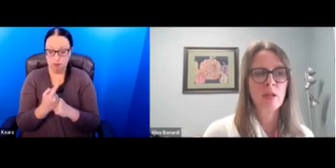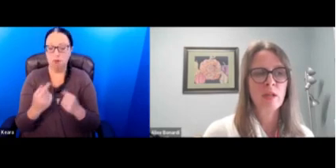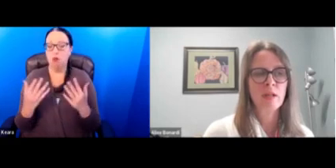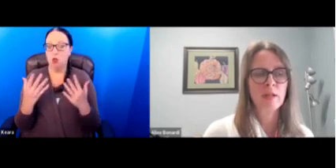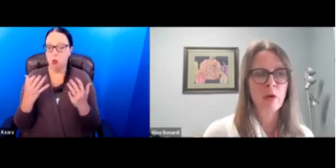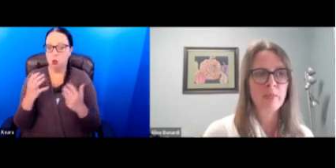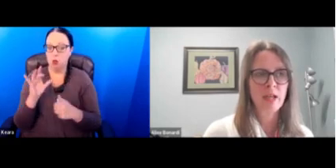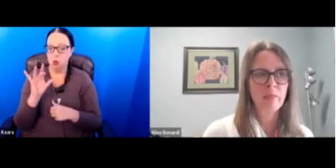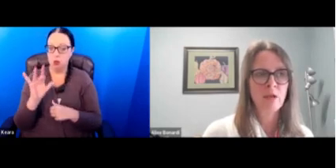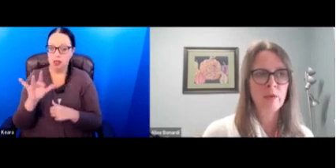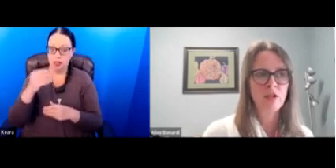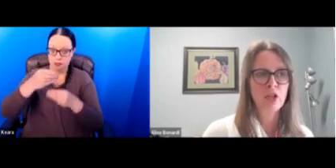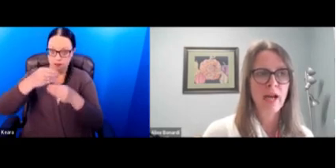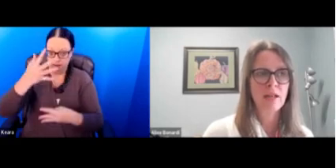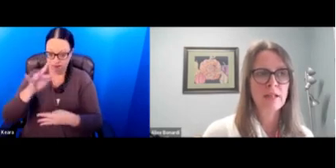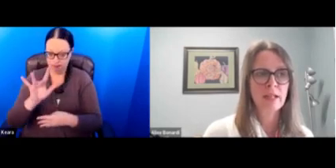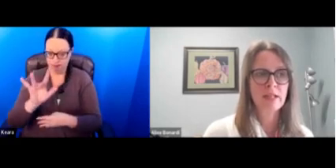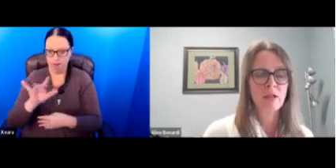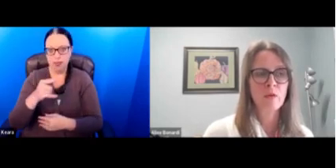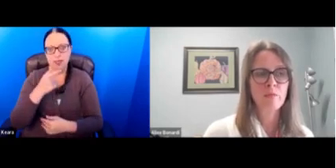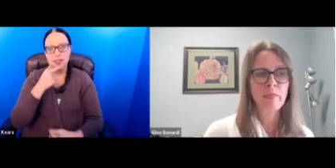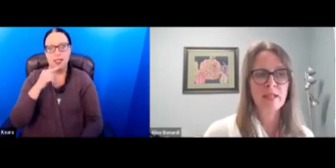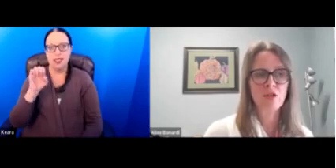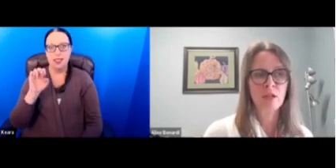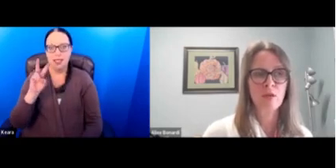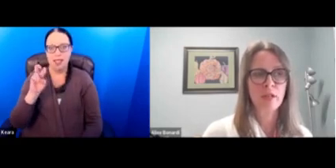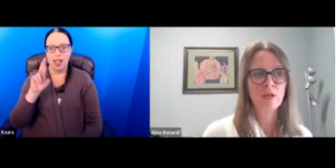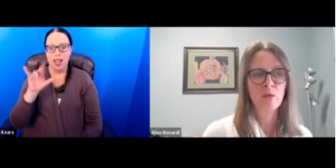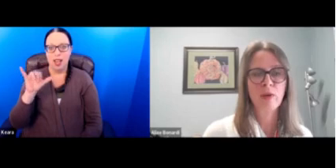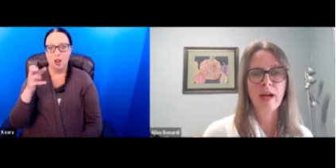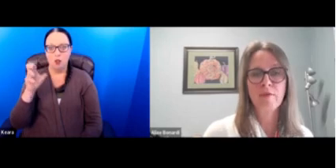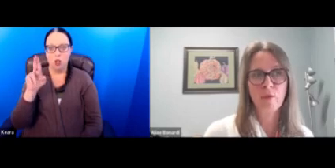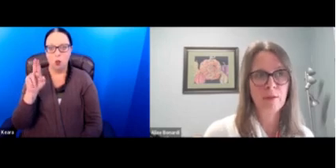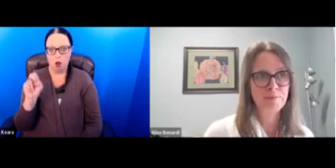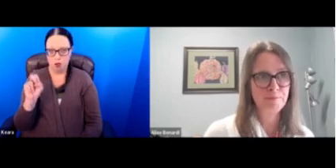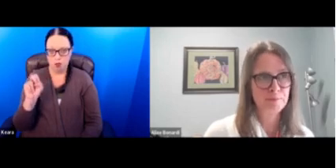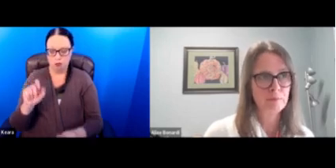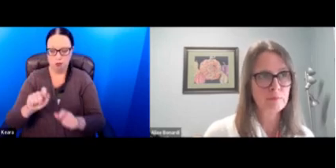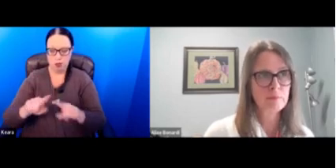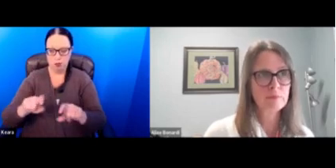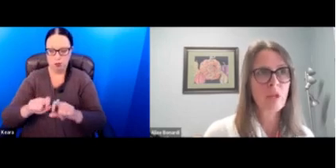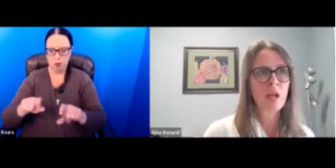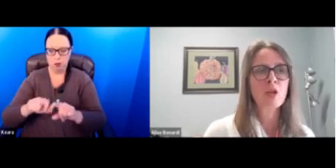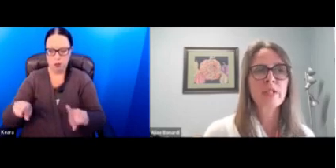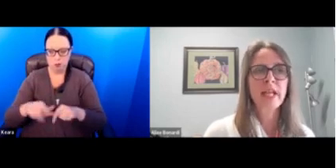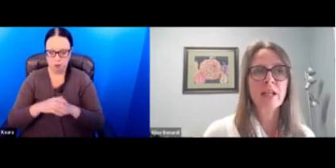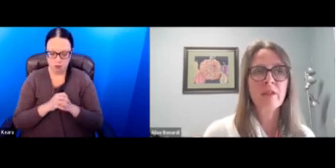that the drop down menu in chat says that your messaging going to everyone towards the end of